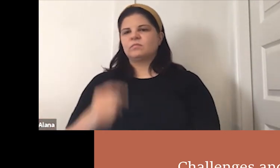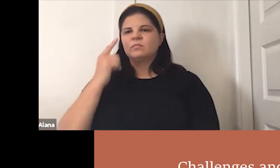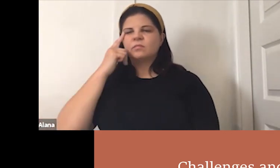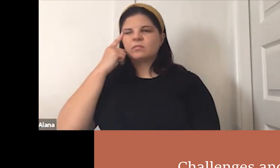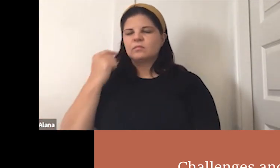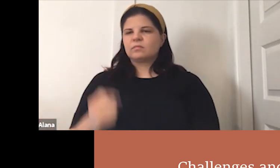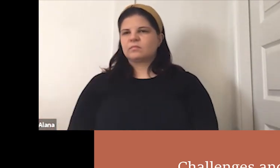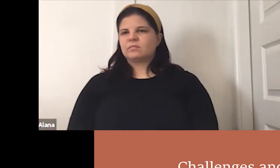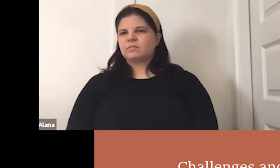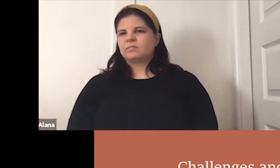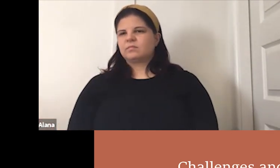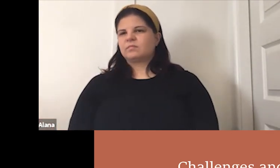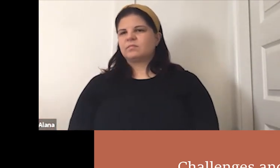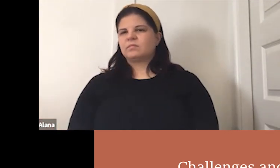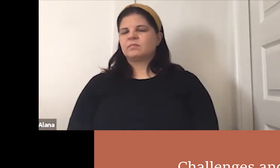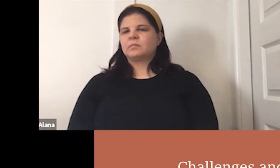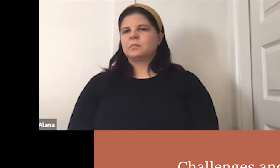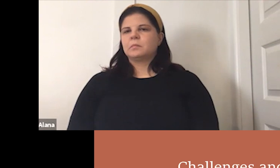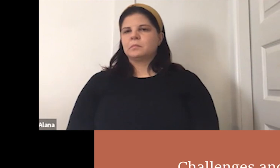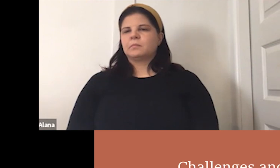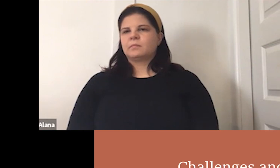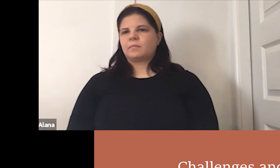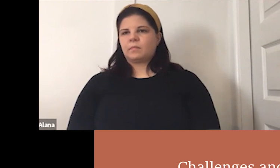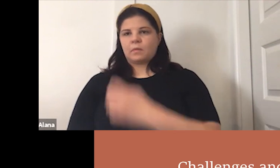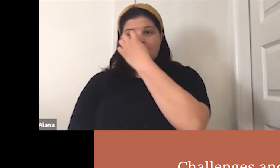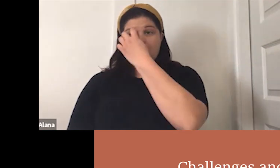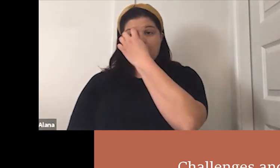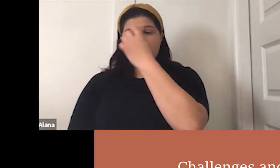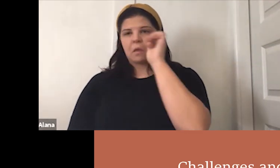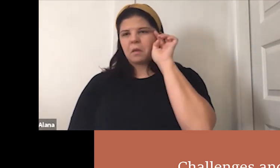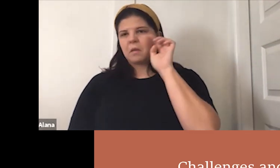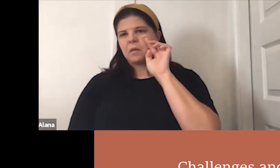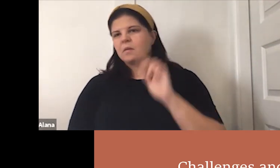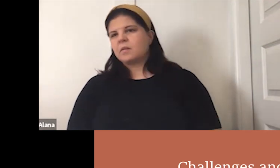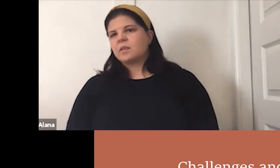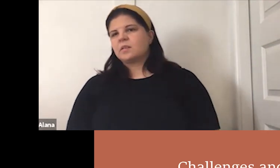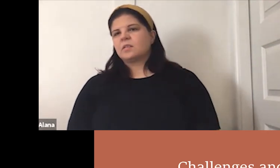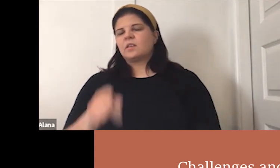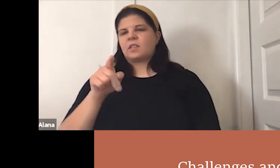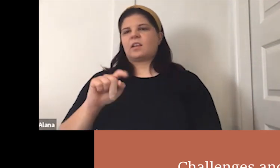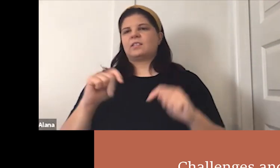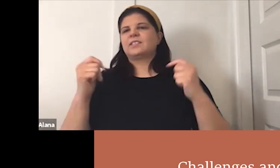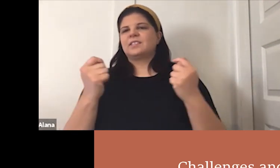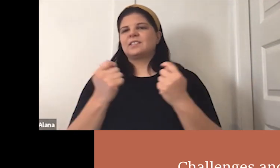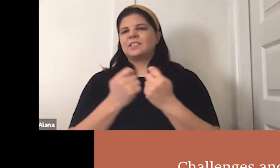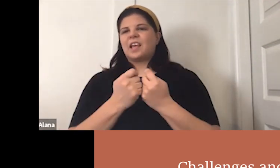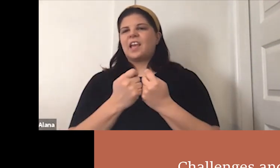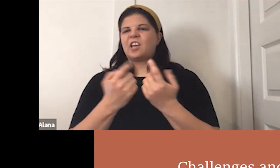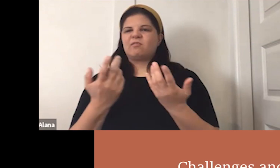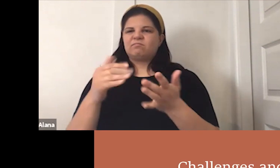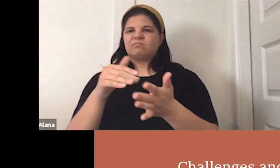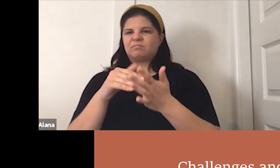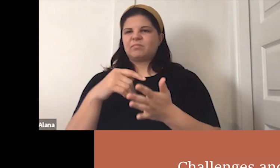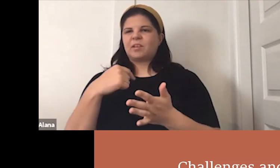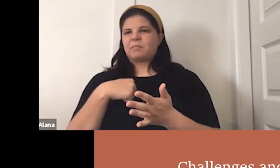And basically, this is the creative team who assisted in the final production.